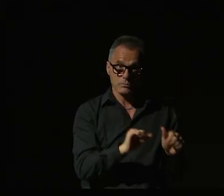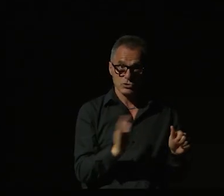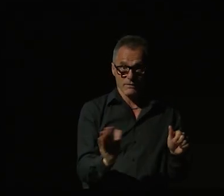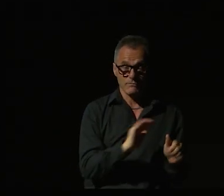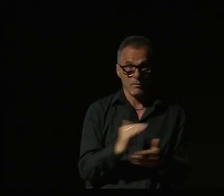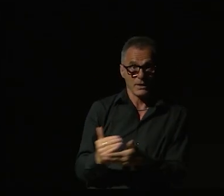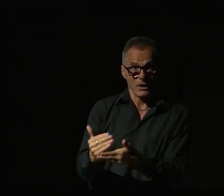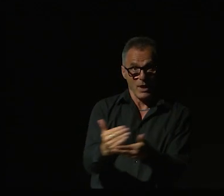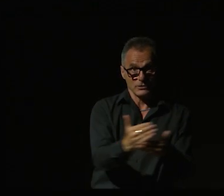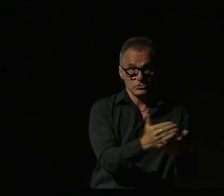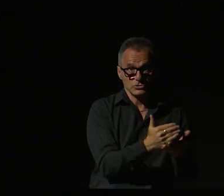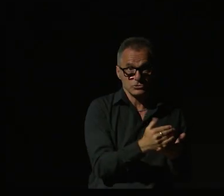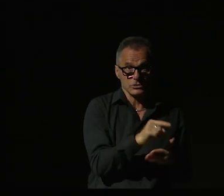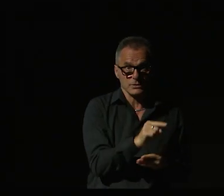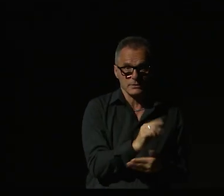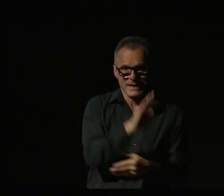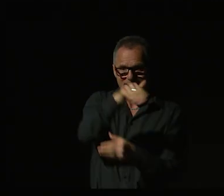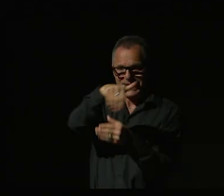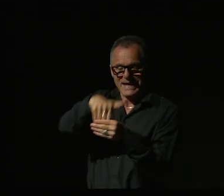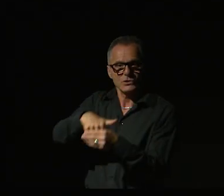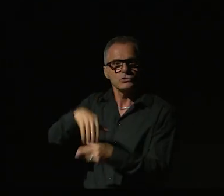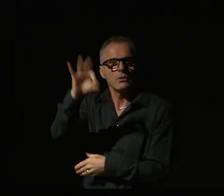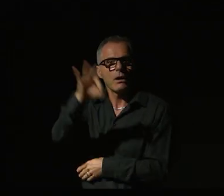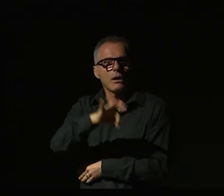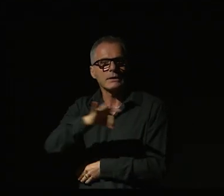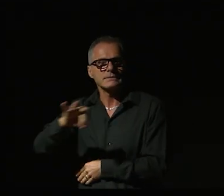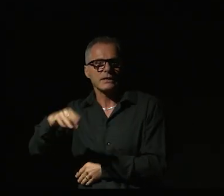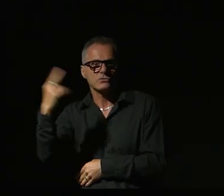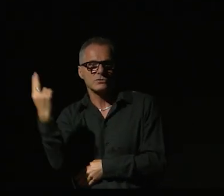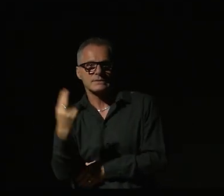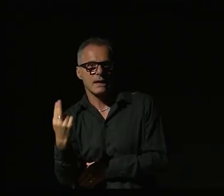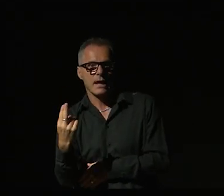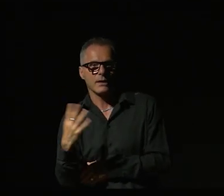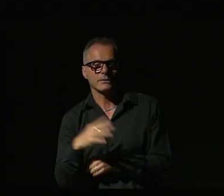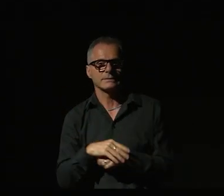the Farnese Collection, into the architectural design like the sheet in Paris